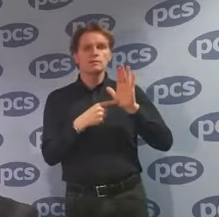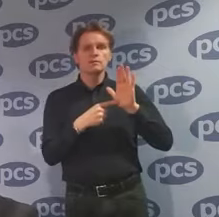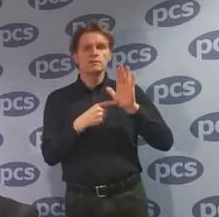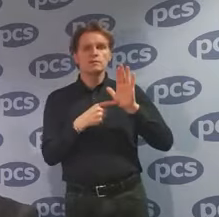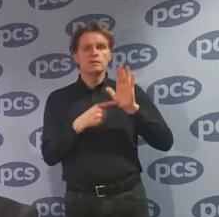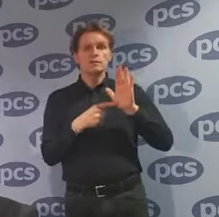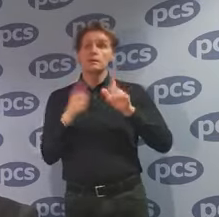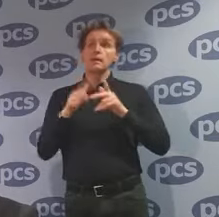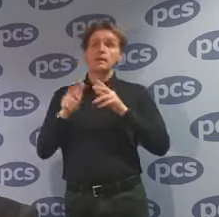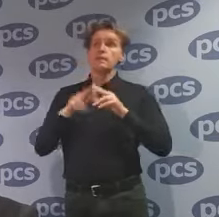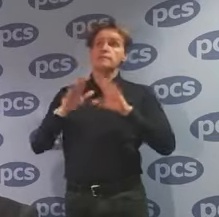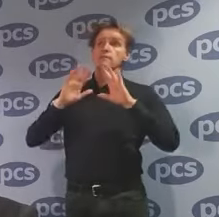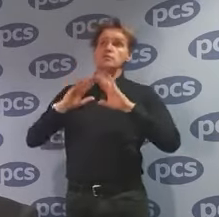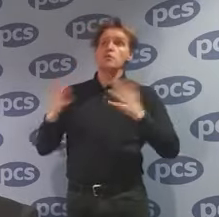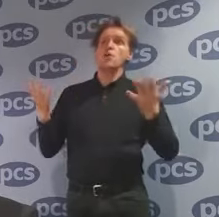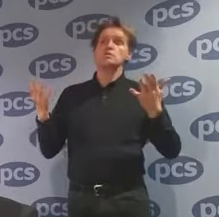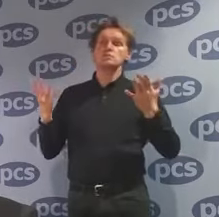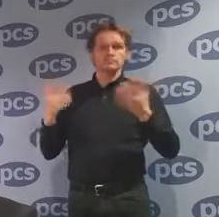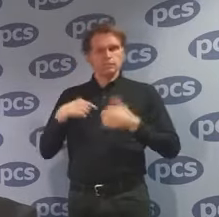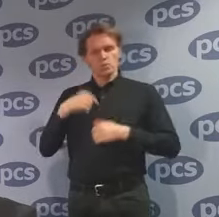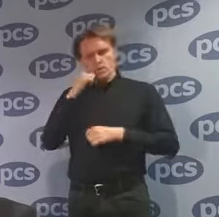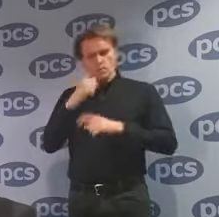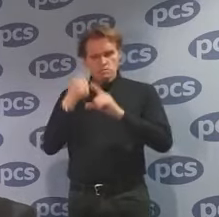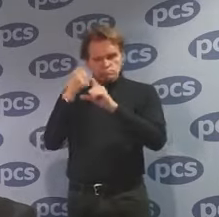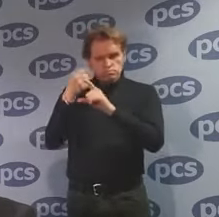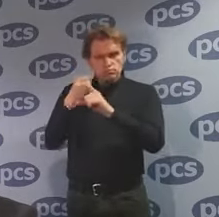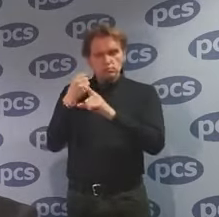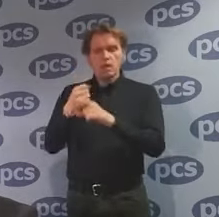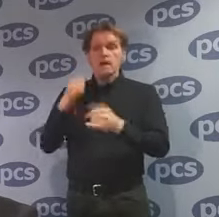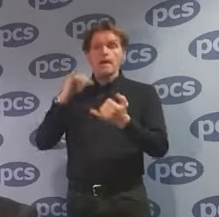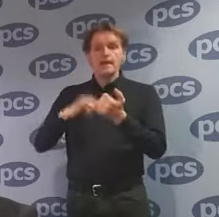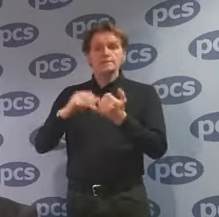everywhere else we will say whether it's the SNP or whether it's the Tories in